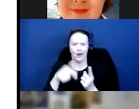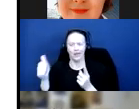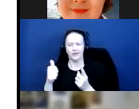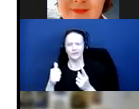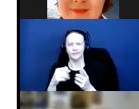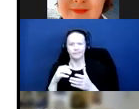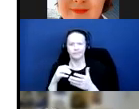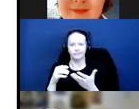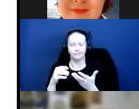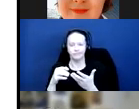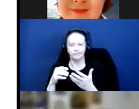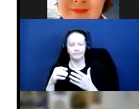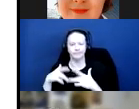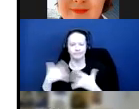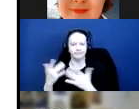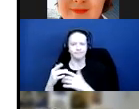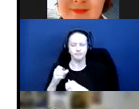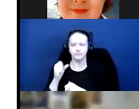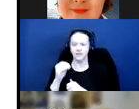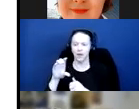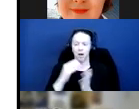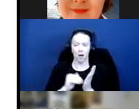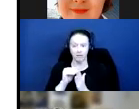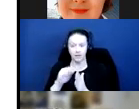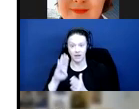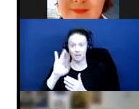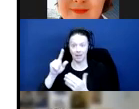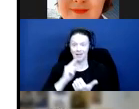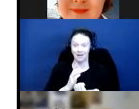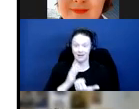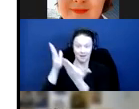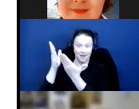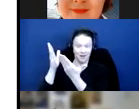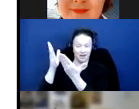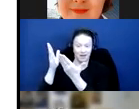And oftentimes, bills die because of the cost